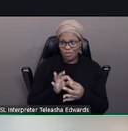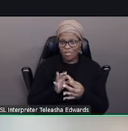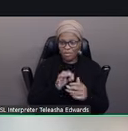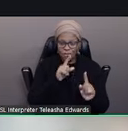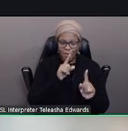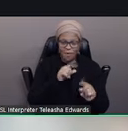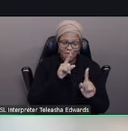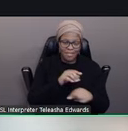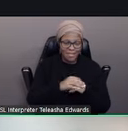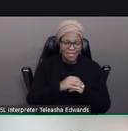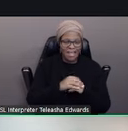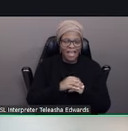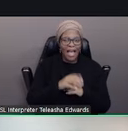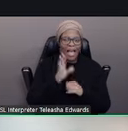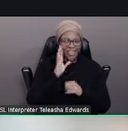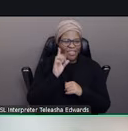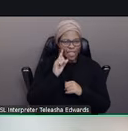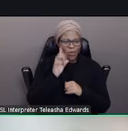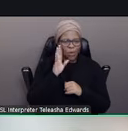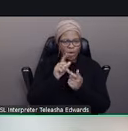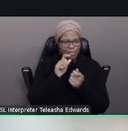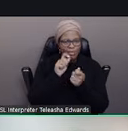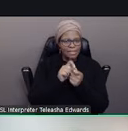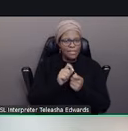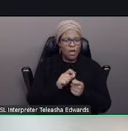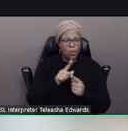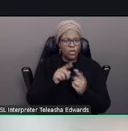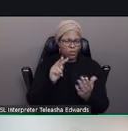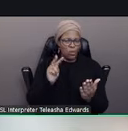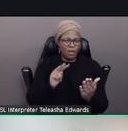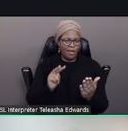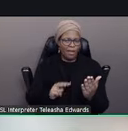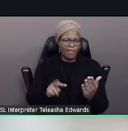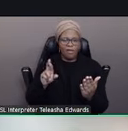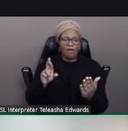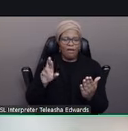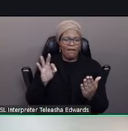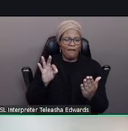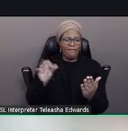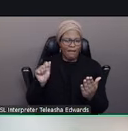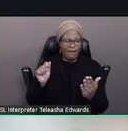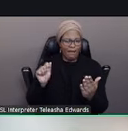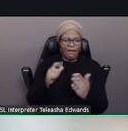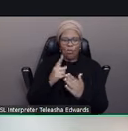and you'll see when you look at the RFA sort of the parameters that are established for how the